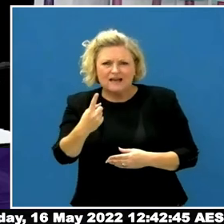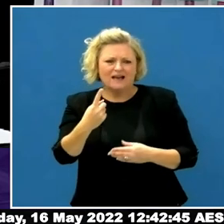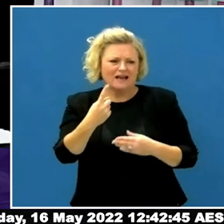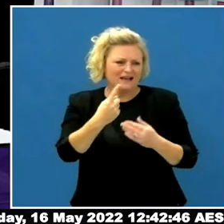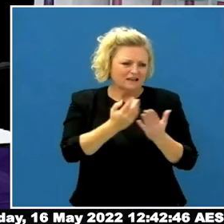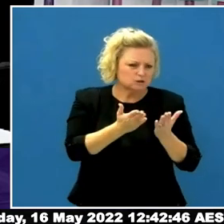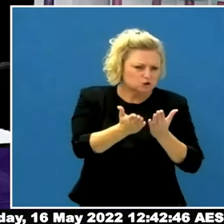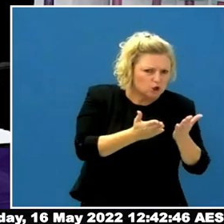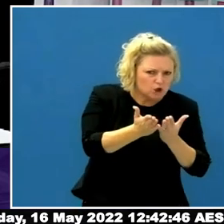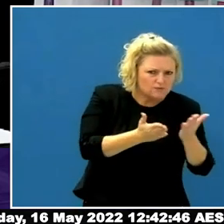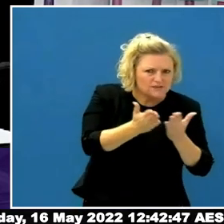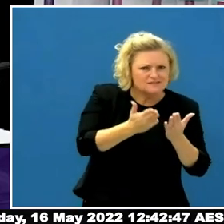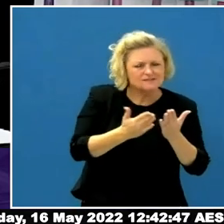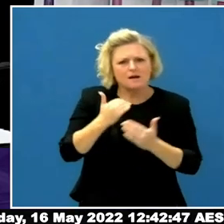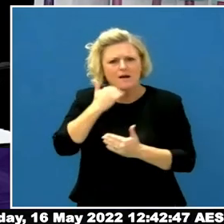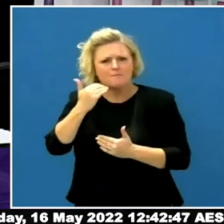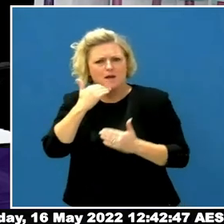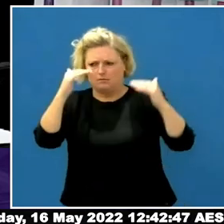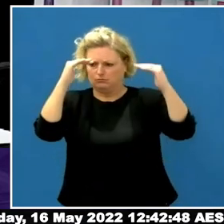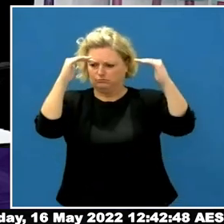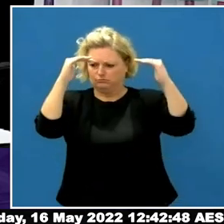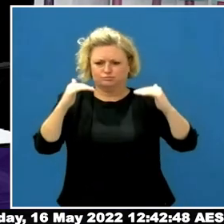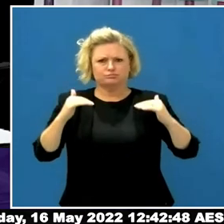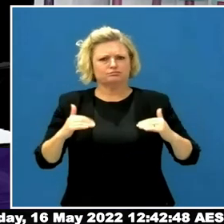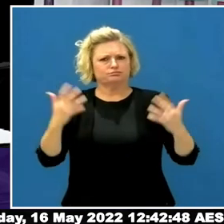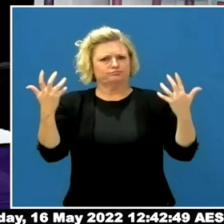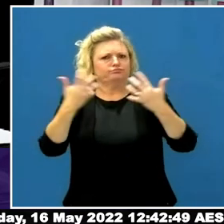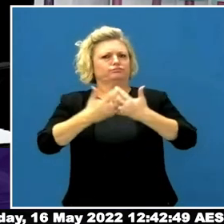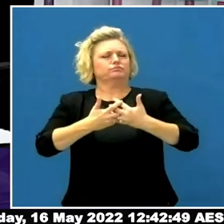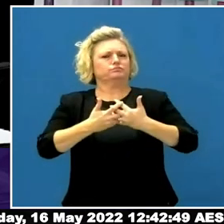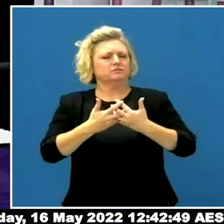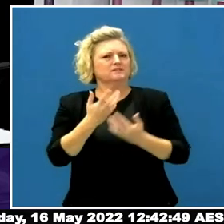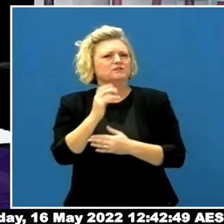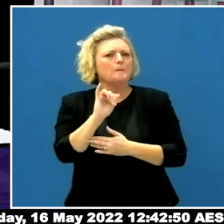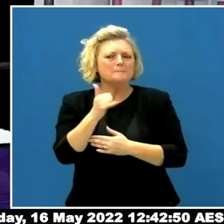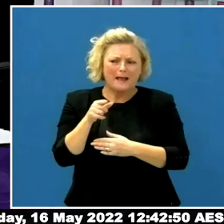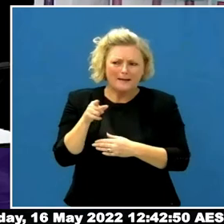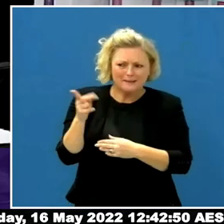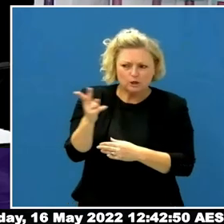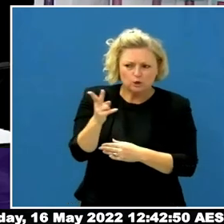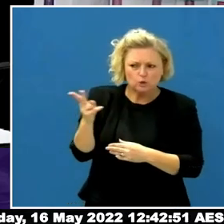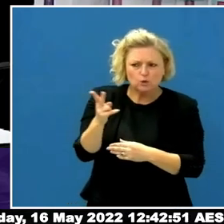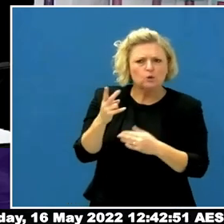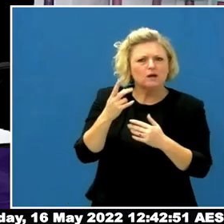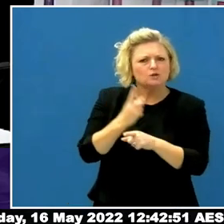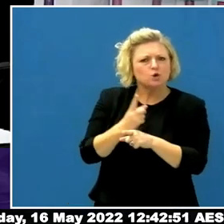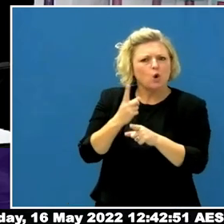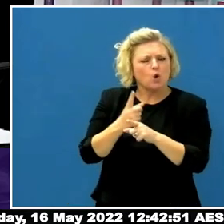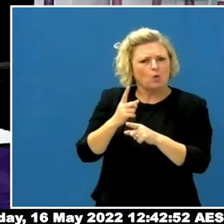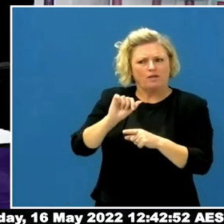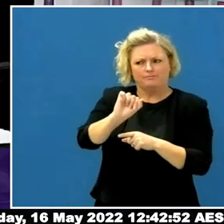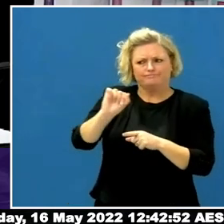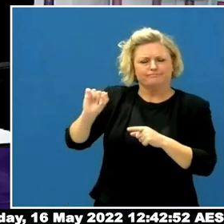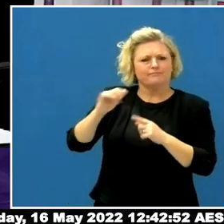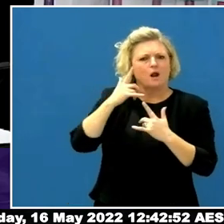Perhaps that's something that can be discussed with Mr Watson. It may be the subject of evidence later on, but it would be helpful to know because,